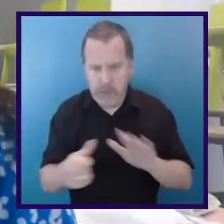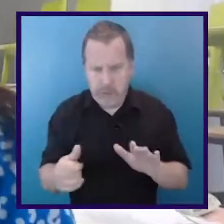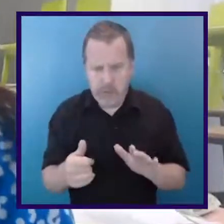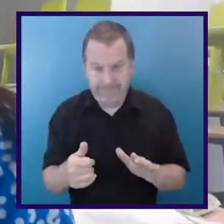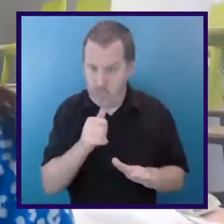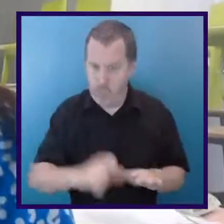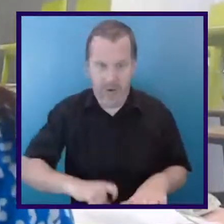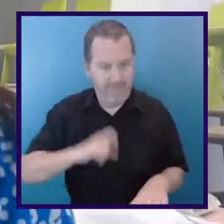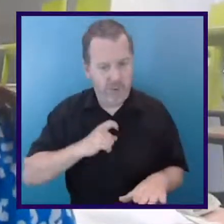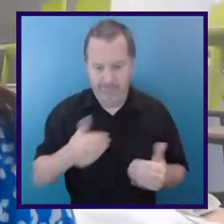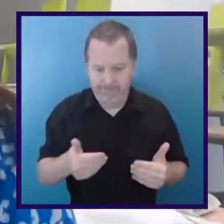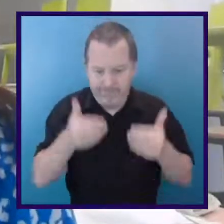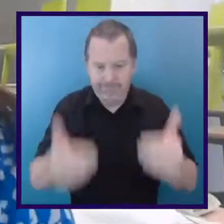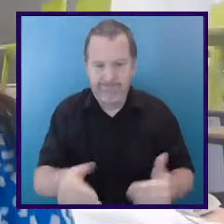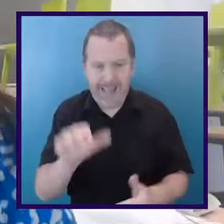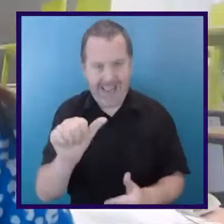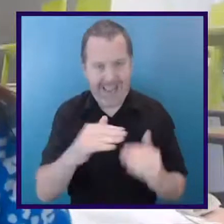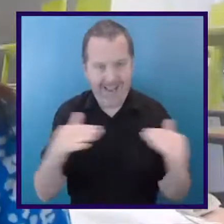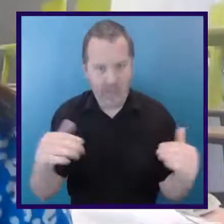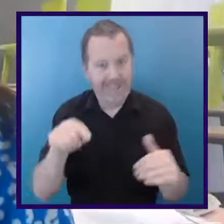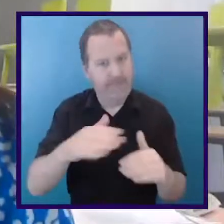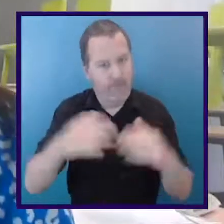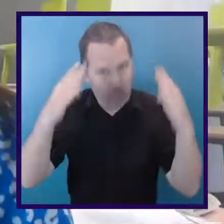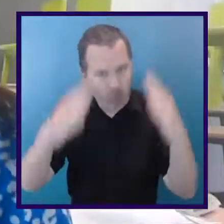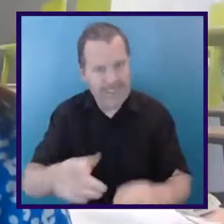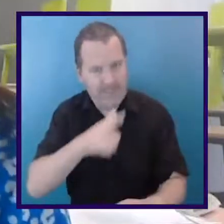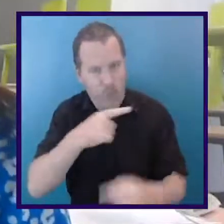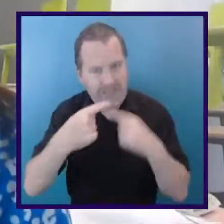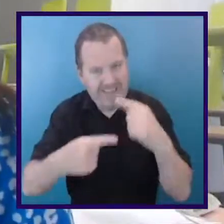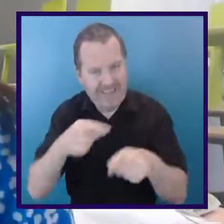the confidence to go on to A level where they know there was more focus on the spoken word,